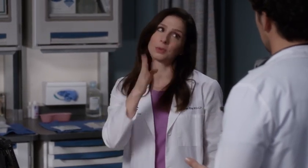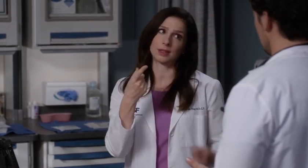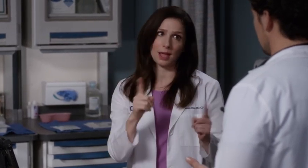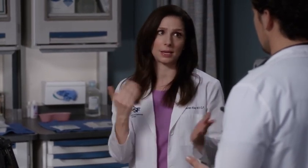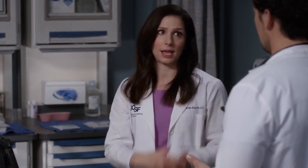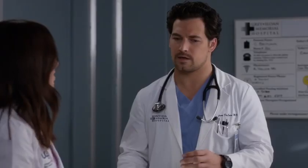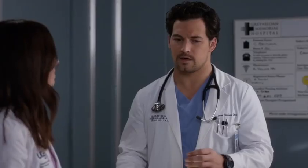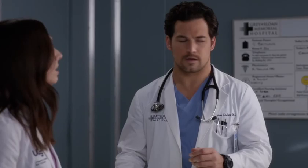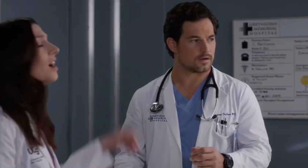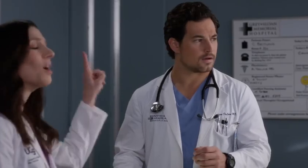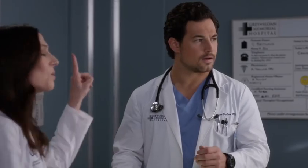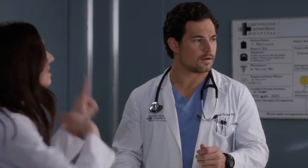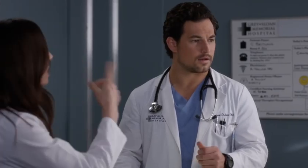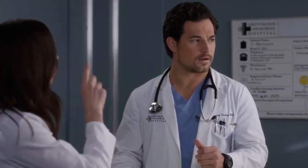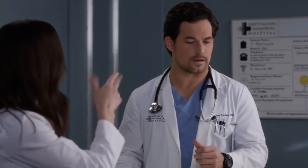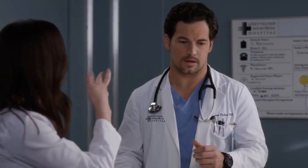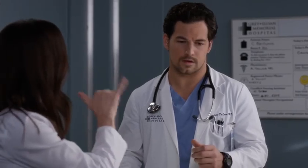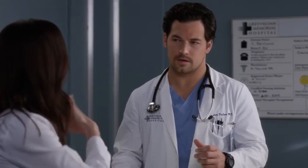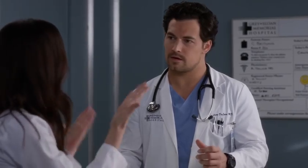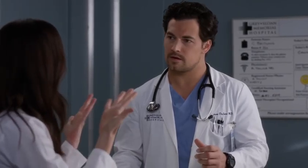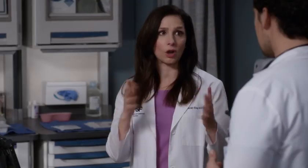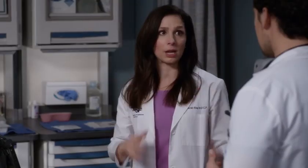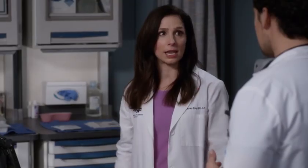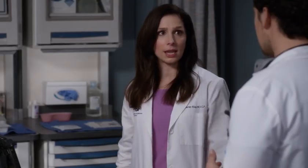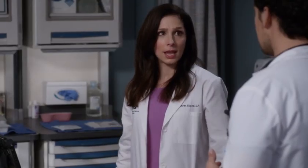because it will happen again. And can you tell Doctor Gray I'm here already?